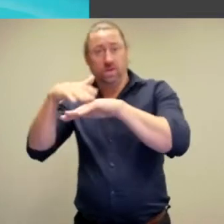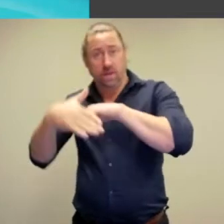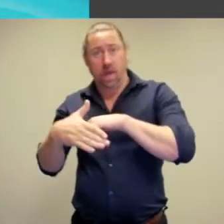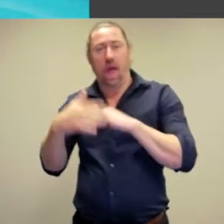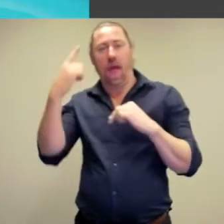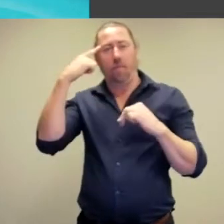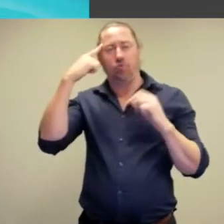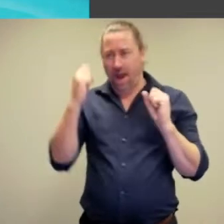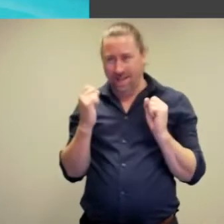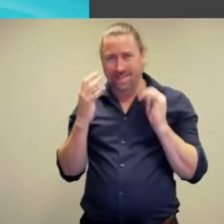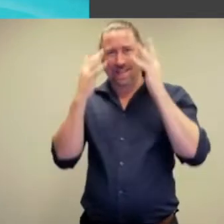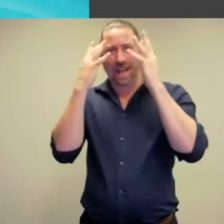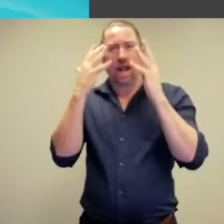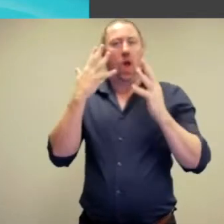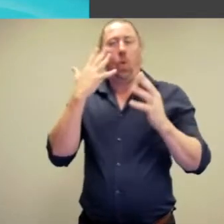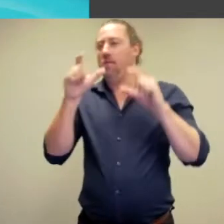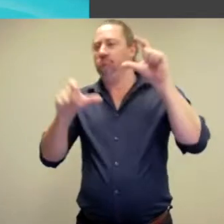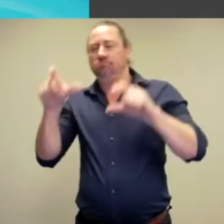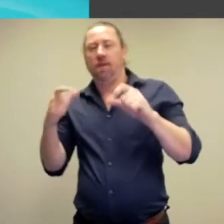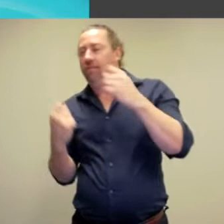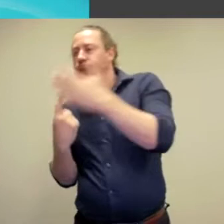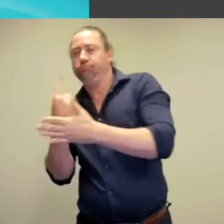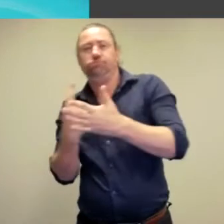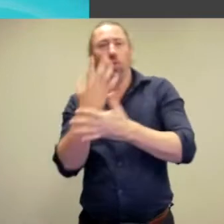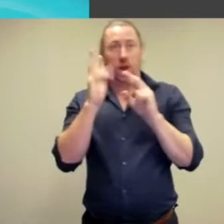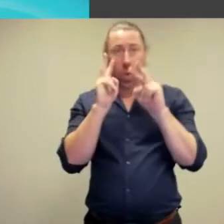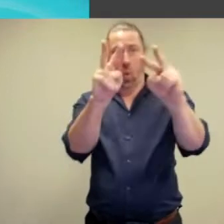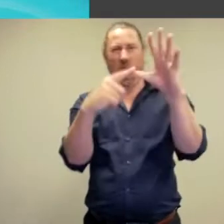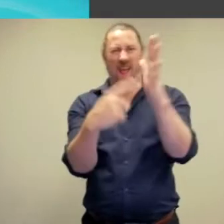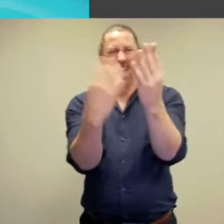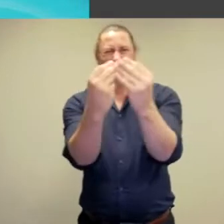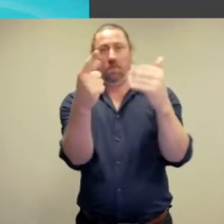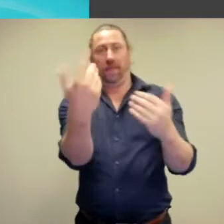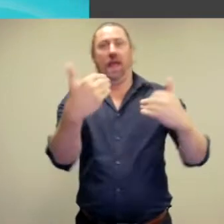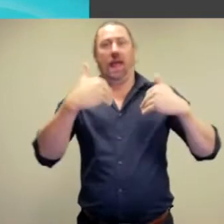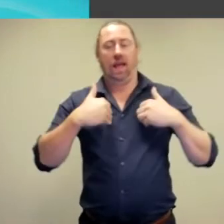sensation that some people experience in relation